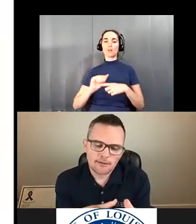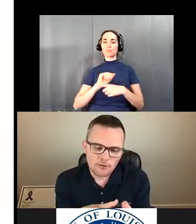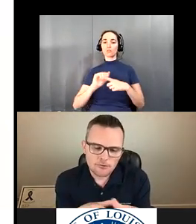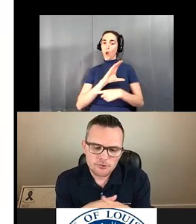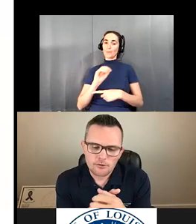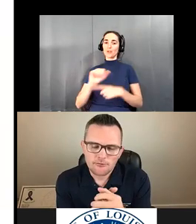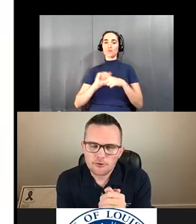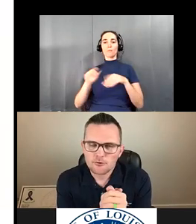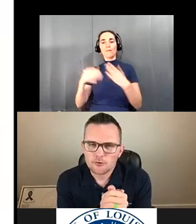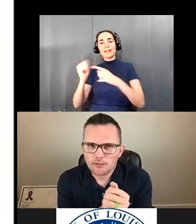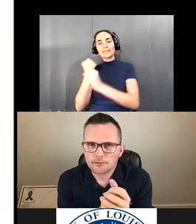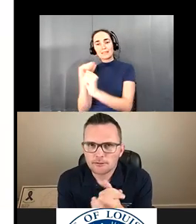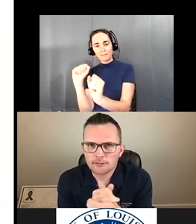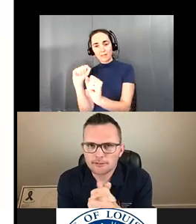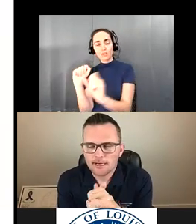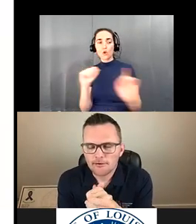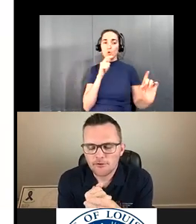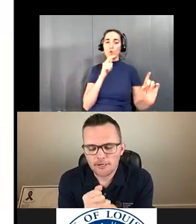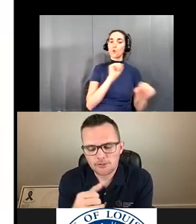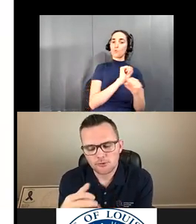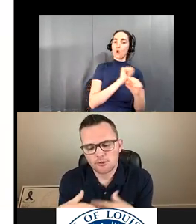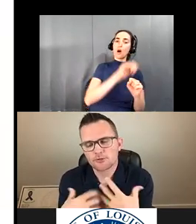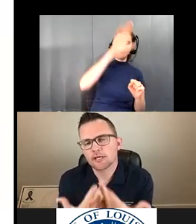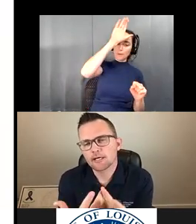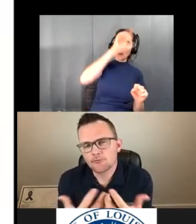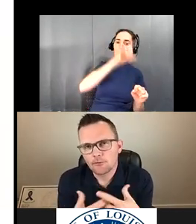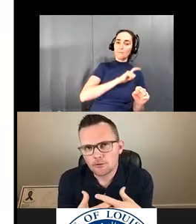training those on the first response side of things to understand Developmental